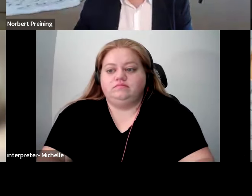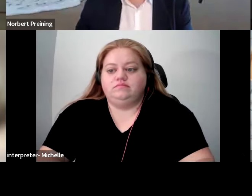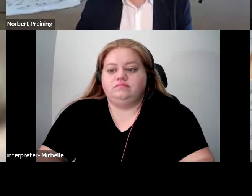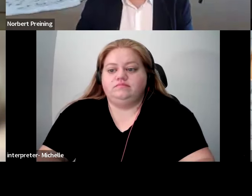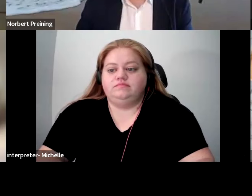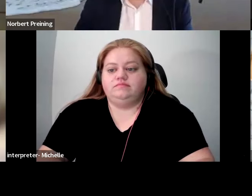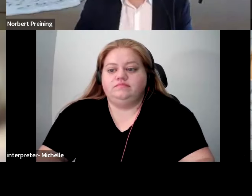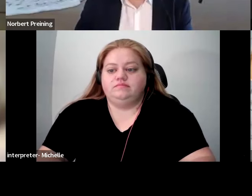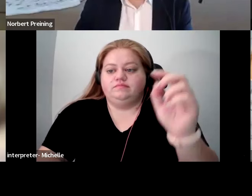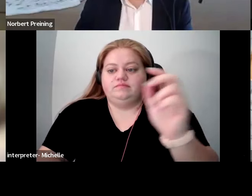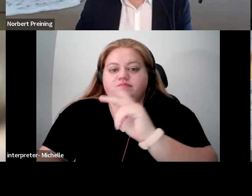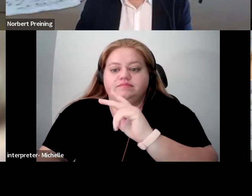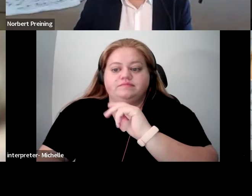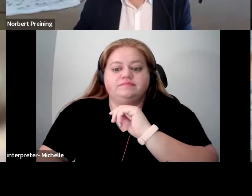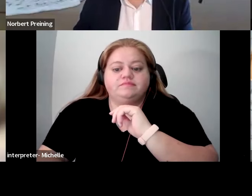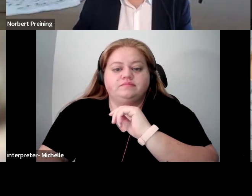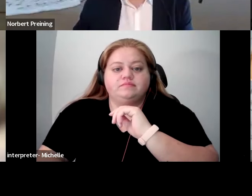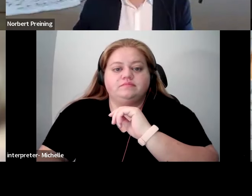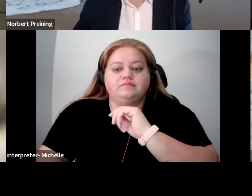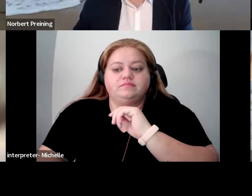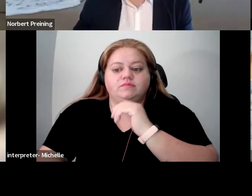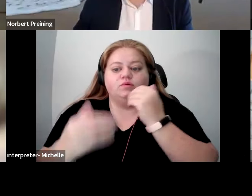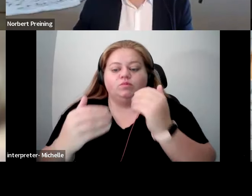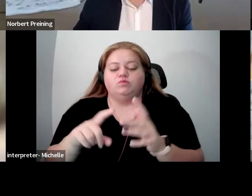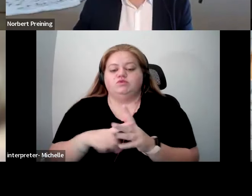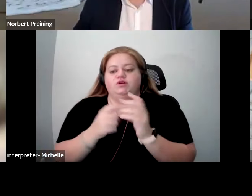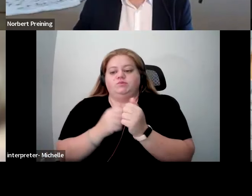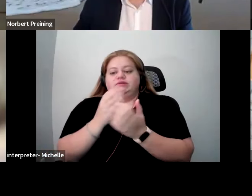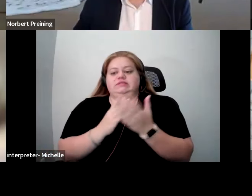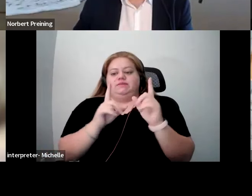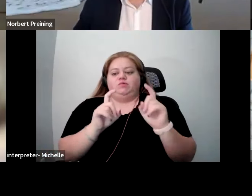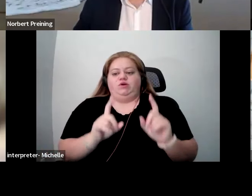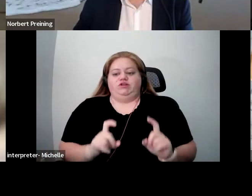We're going to start out with some of the questions that came in in advance.